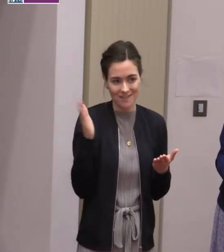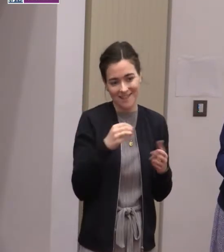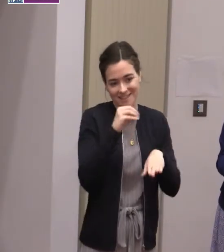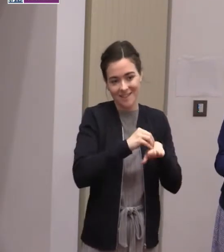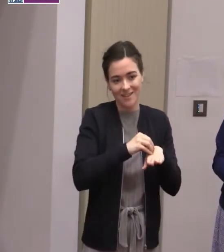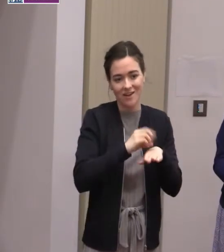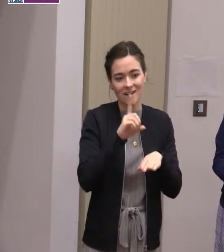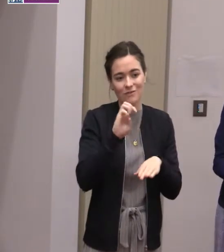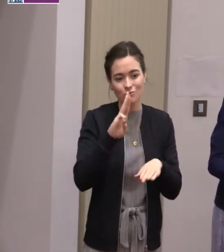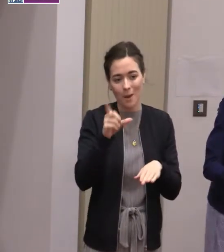Thank you very much.